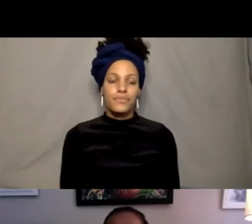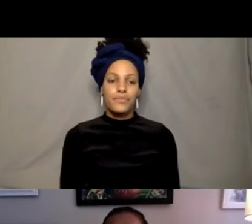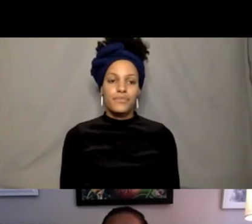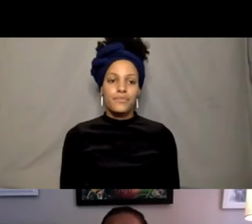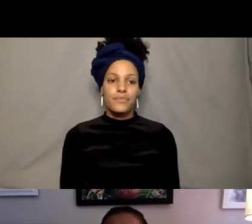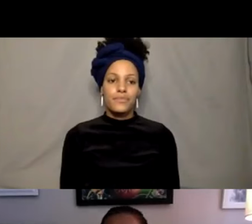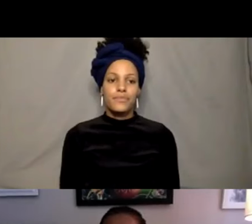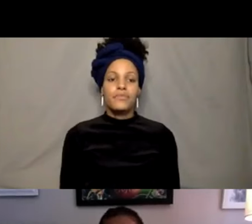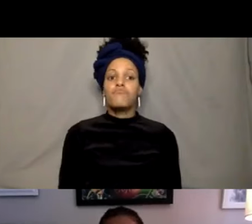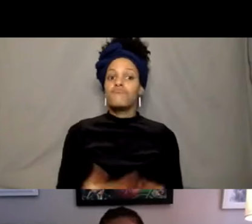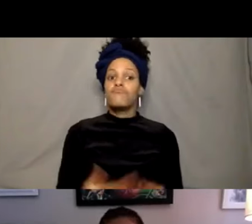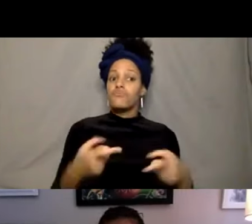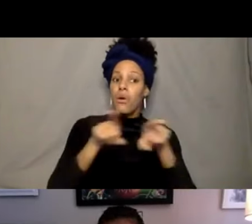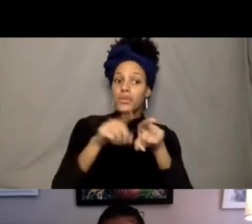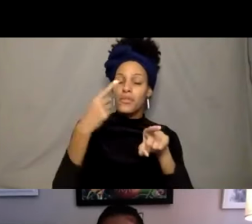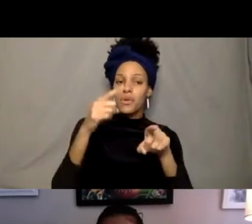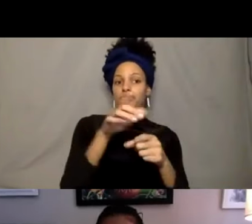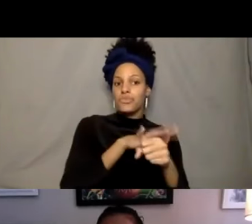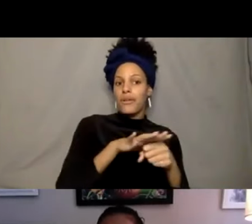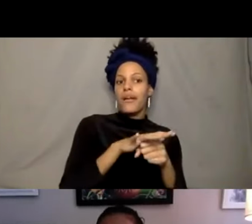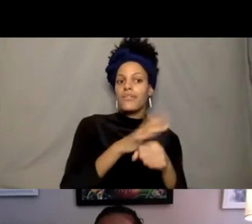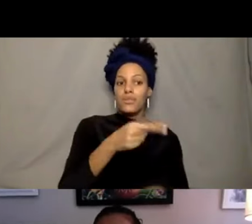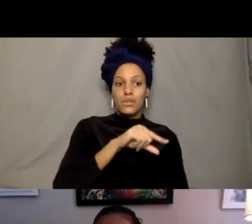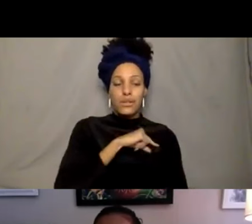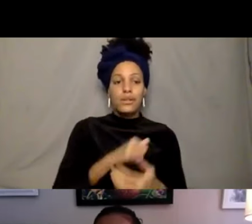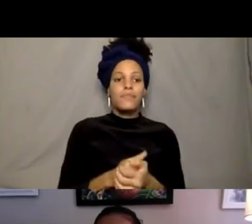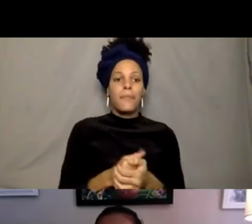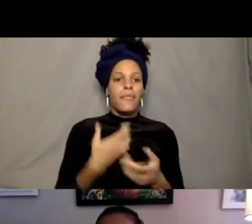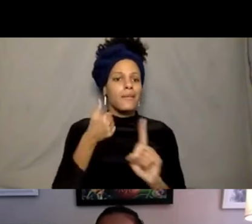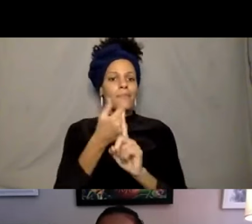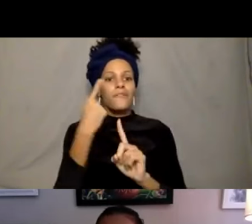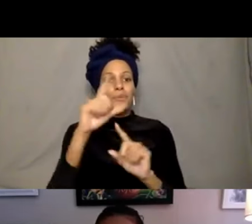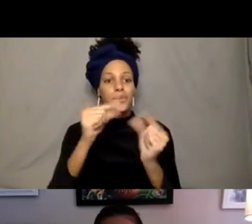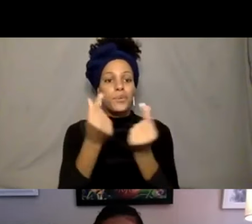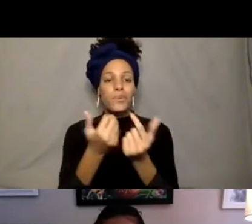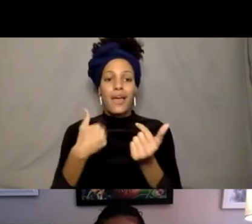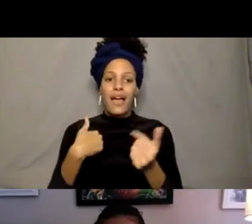In addition to geographic eligibility, Arts Impact for Groups has a leadership identity eligibility.